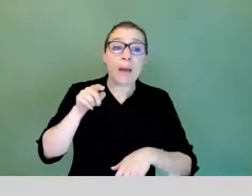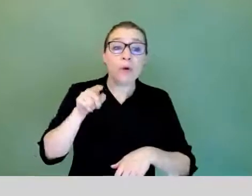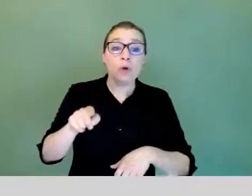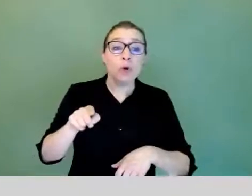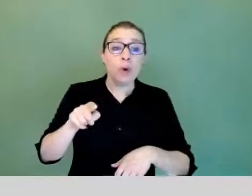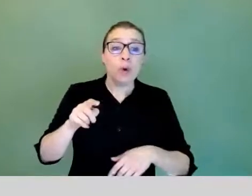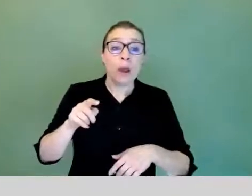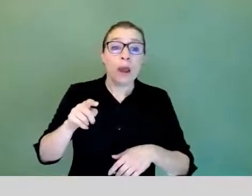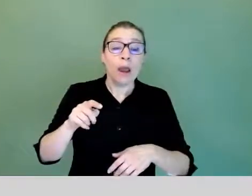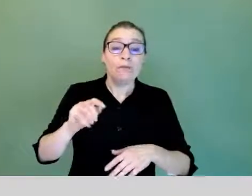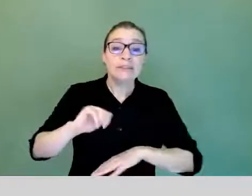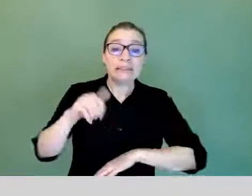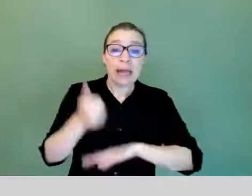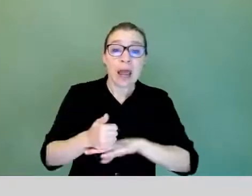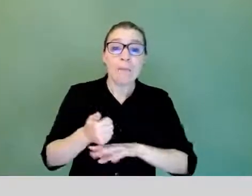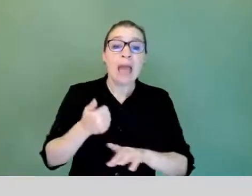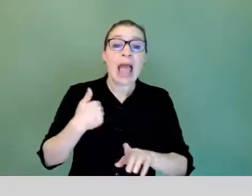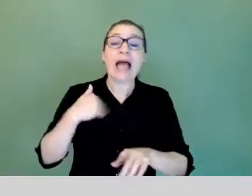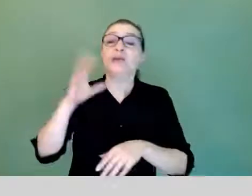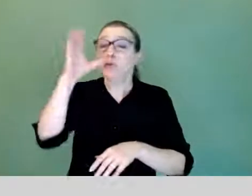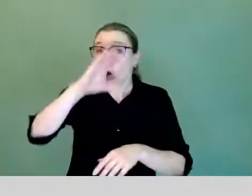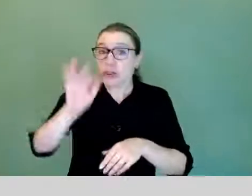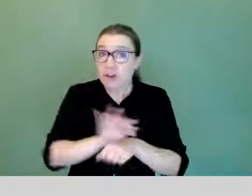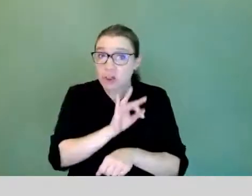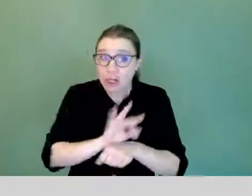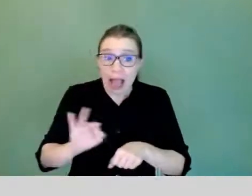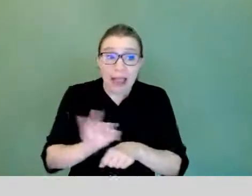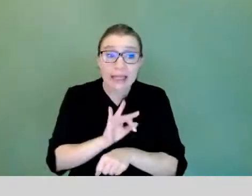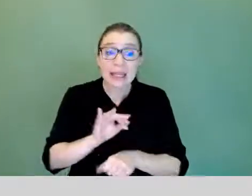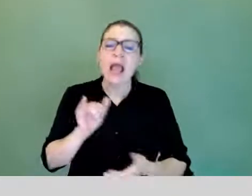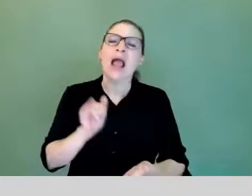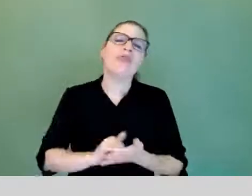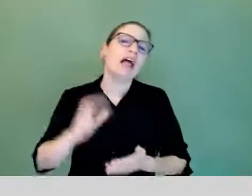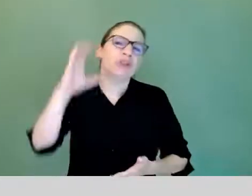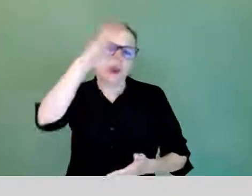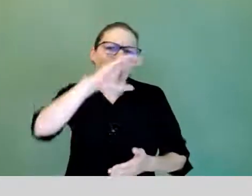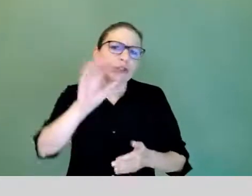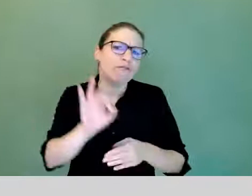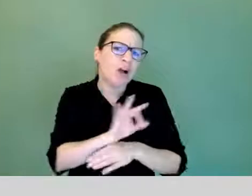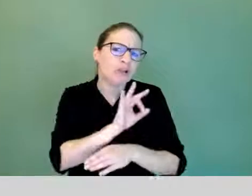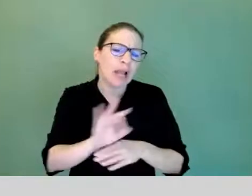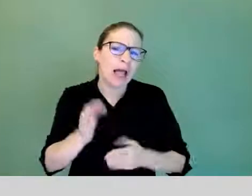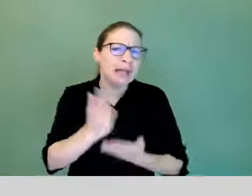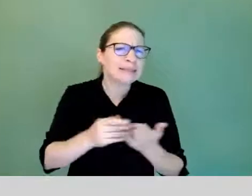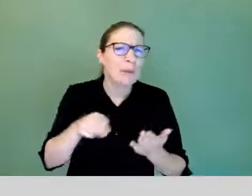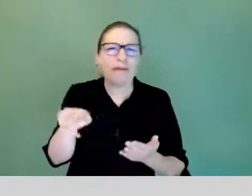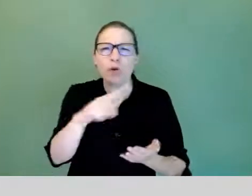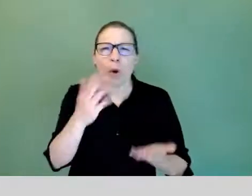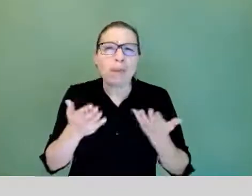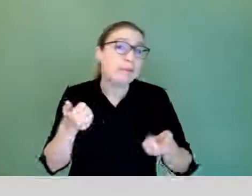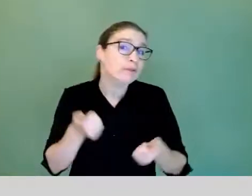where it has a search functionality, and in that search functionality some of you might have tried